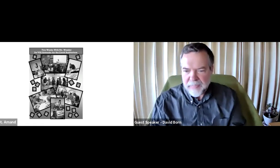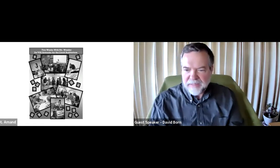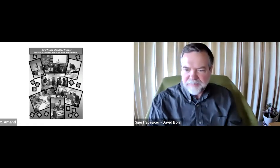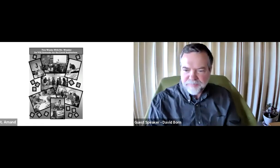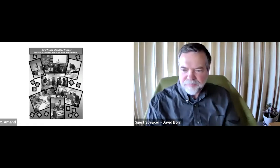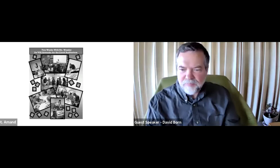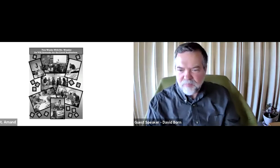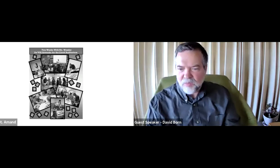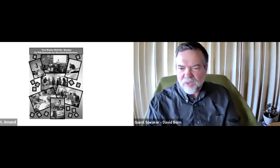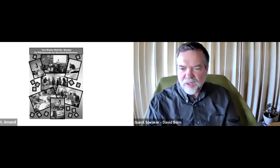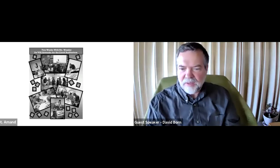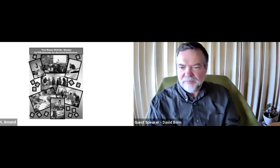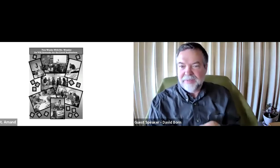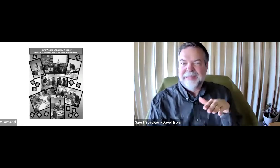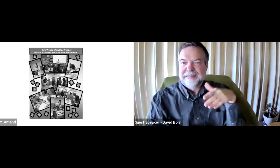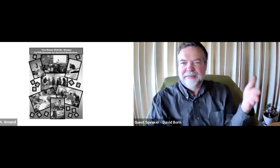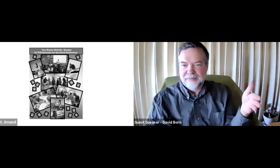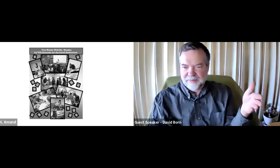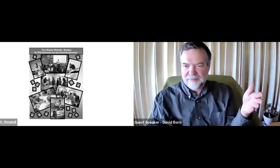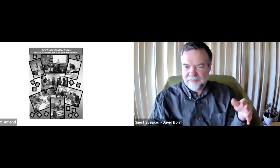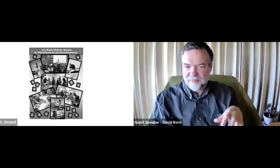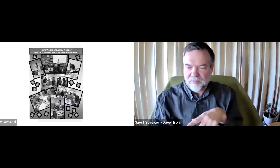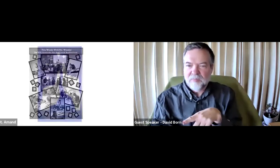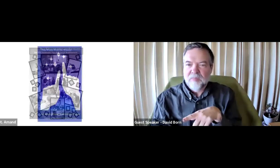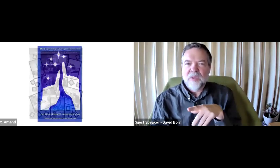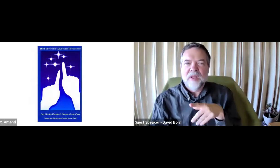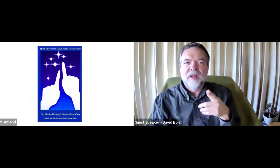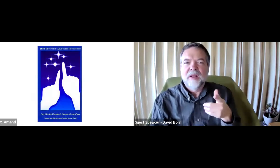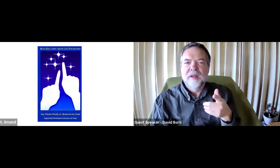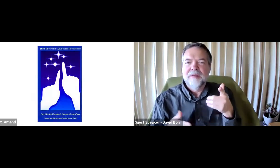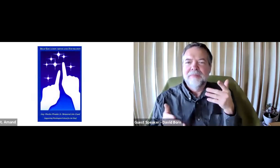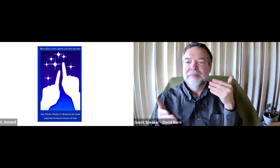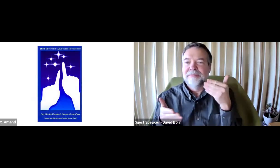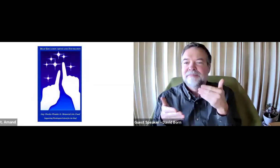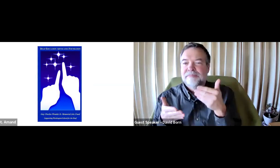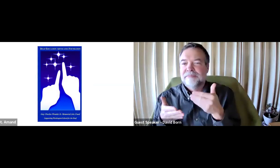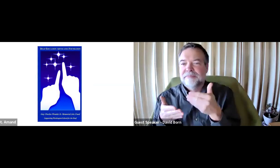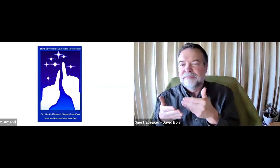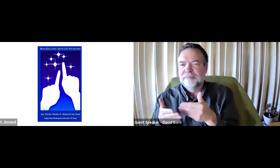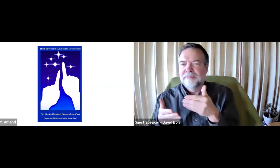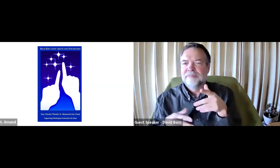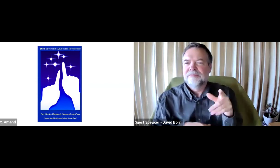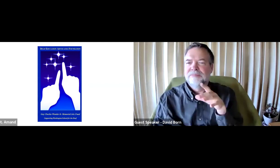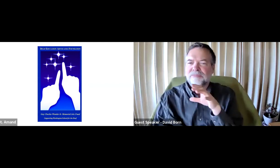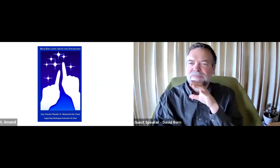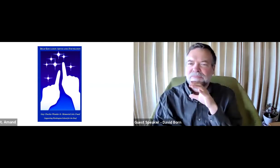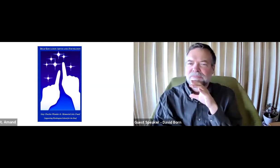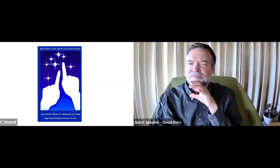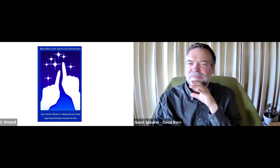and I really appreciate all his contributions. And then...